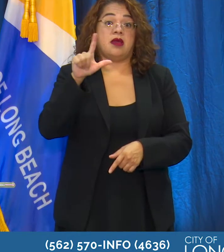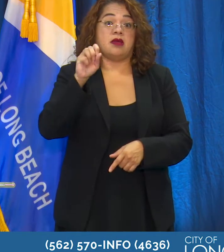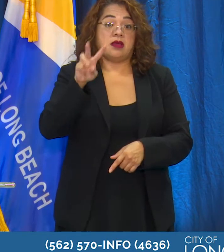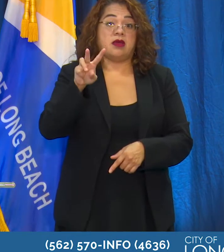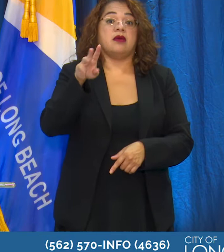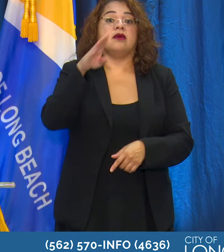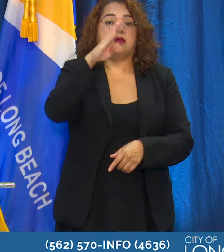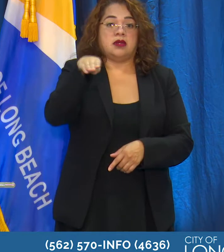Thank you.